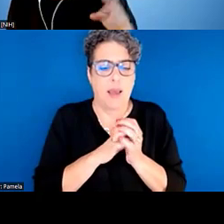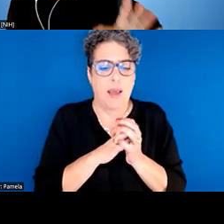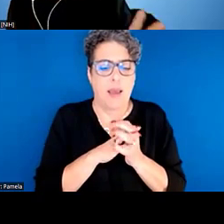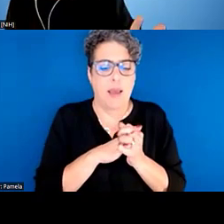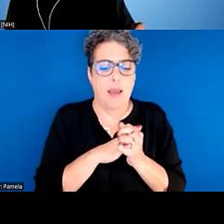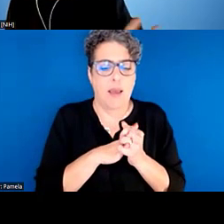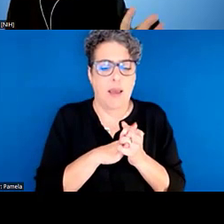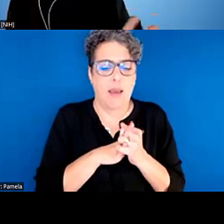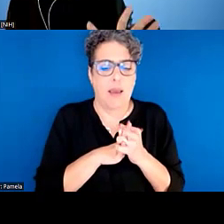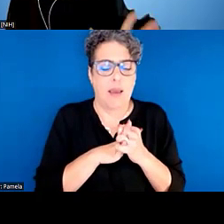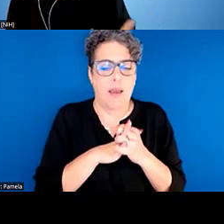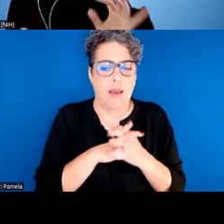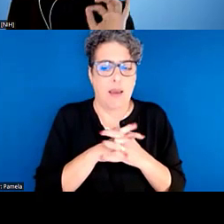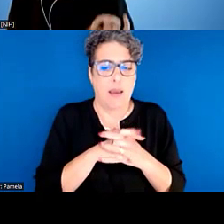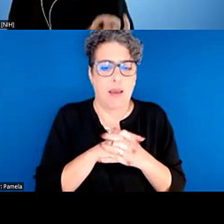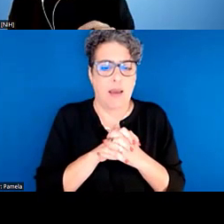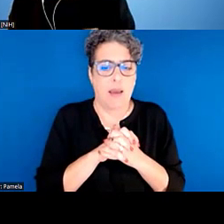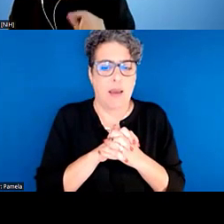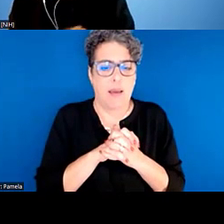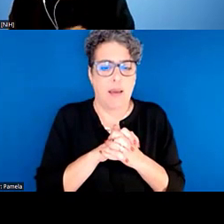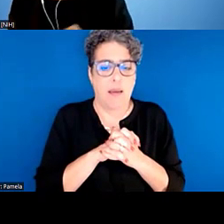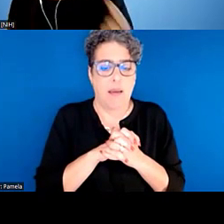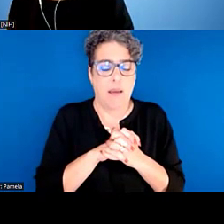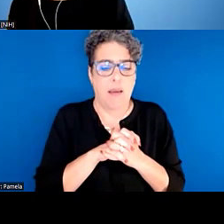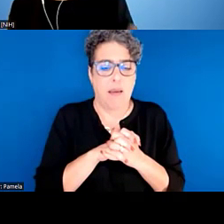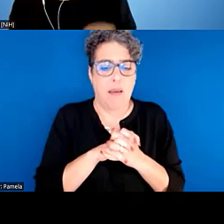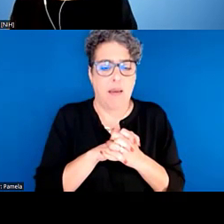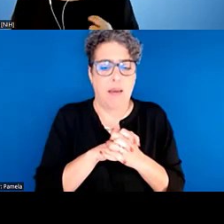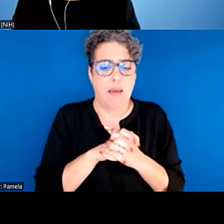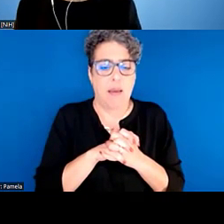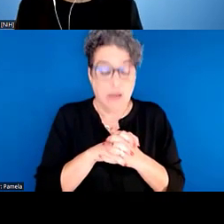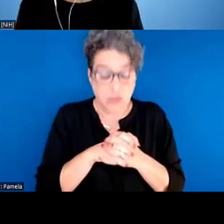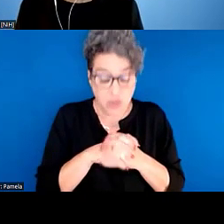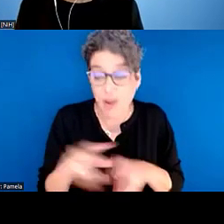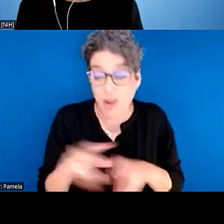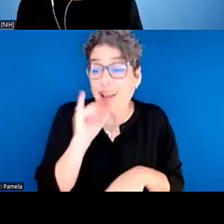So the question, should you mention the ongoing investigation to the new institution,